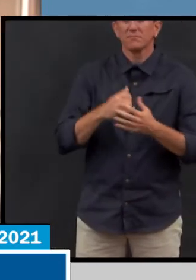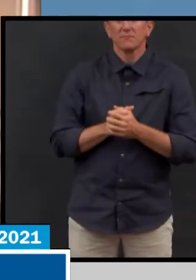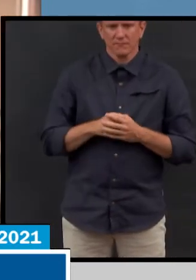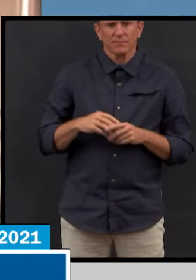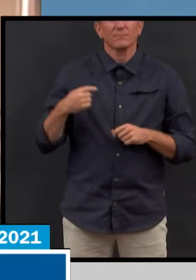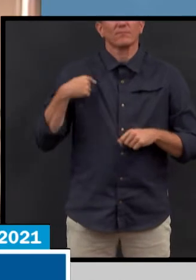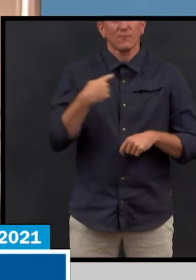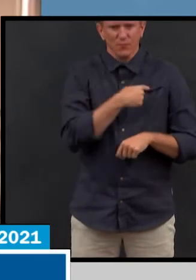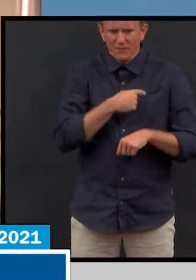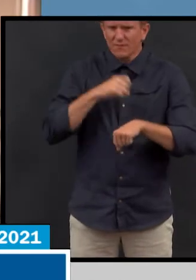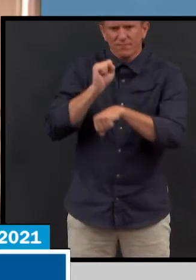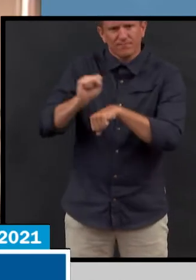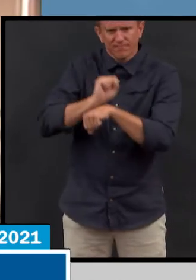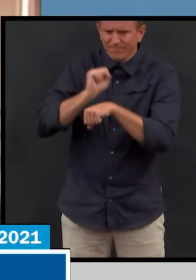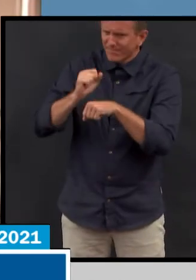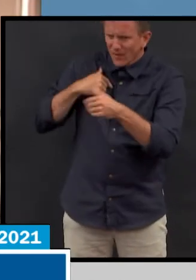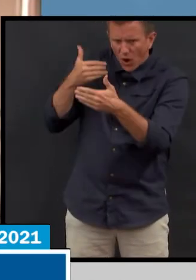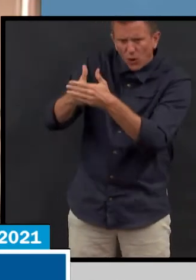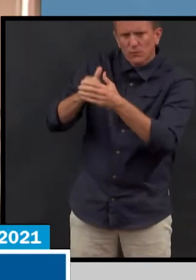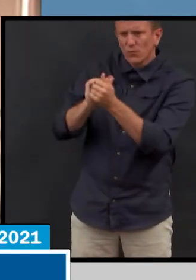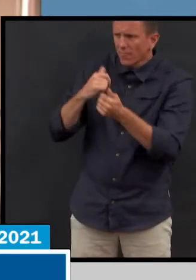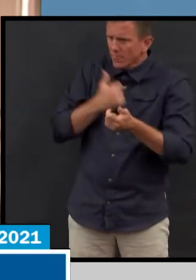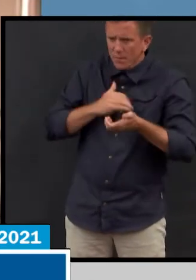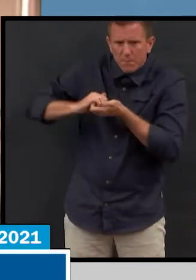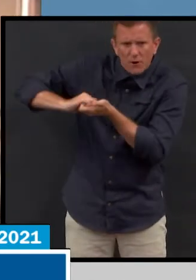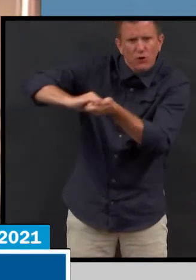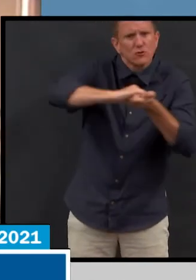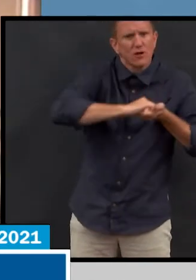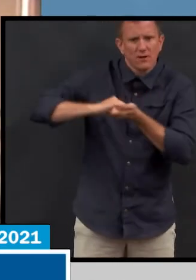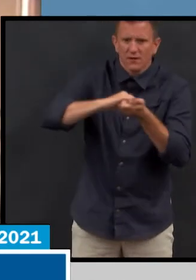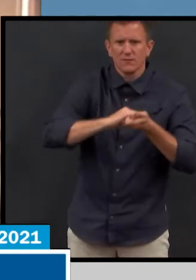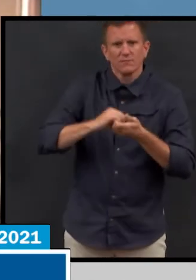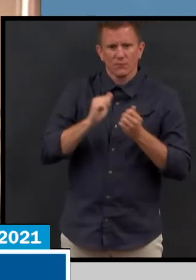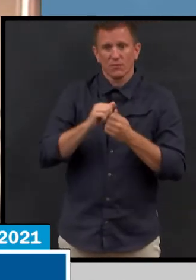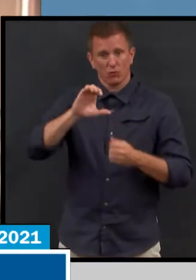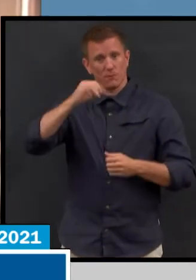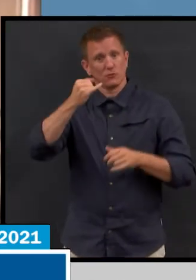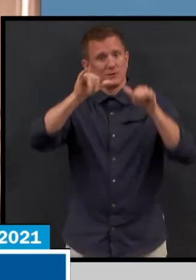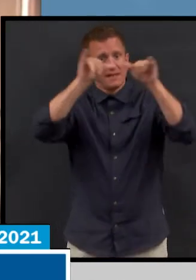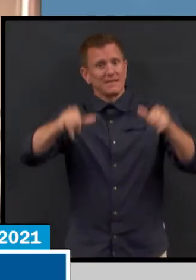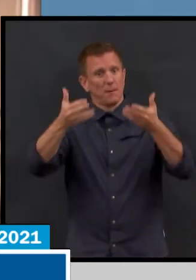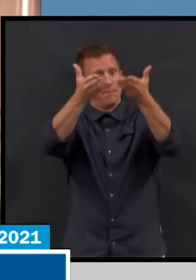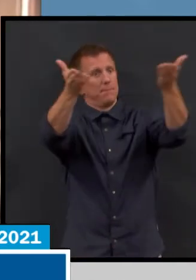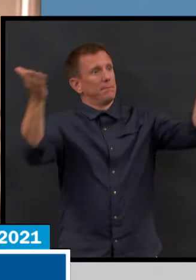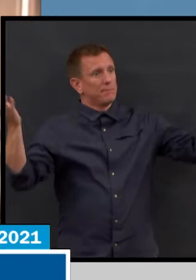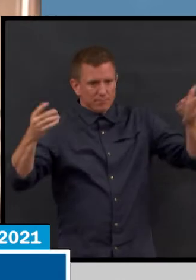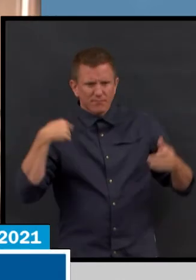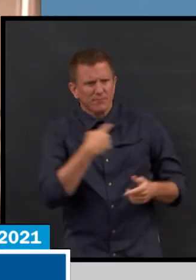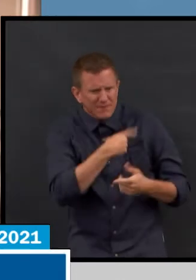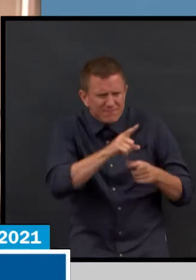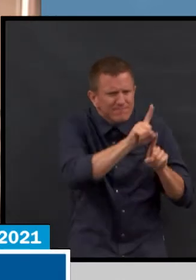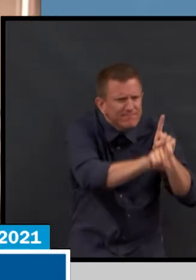criminal justice system and asking these exact same questions uh i know of specific individuals